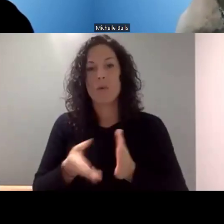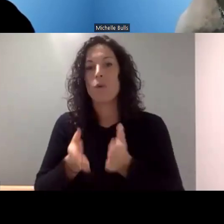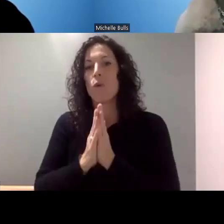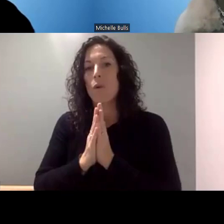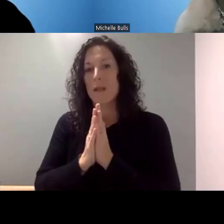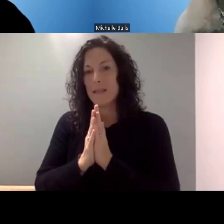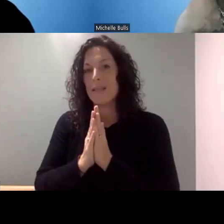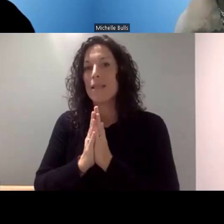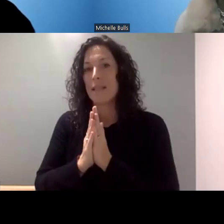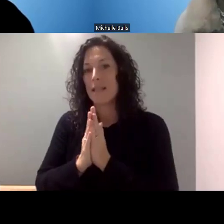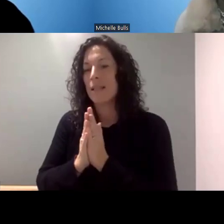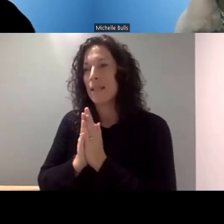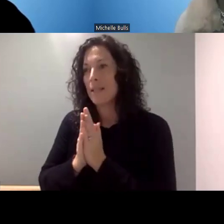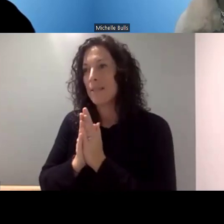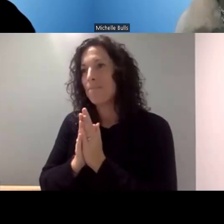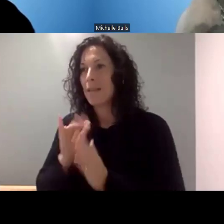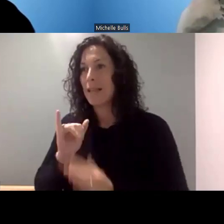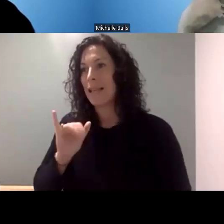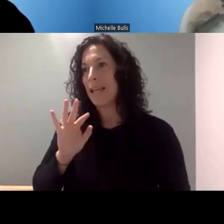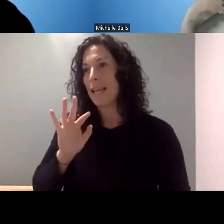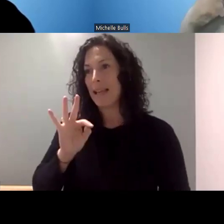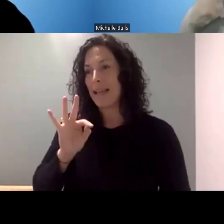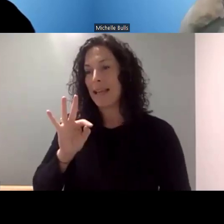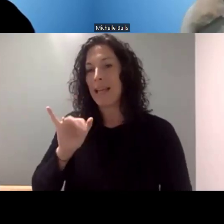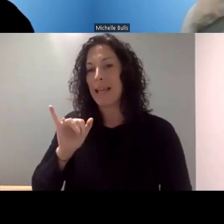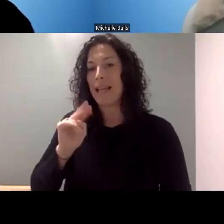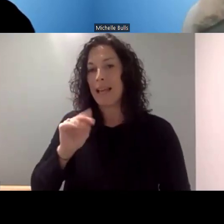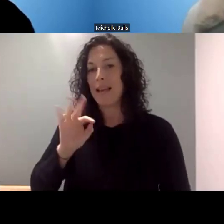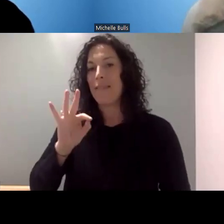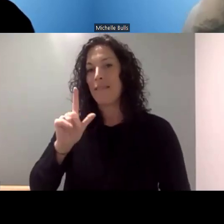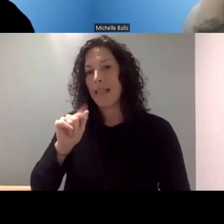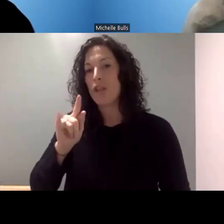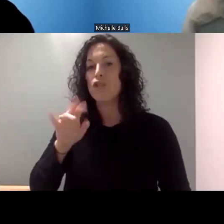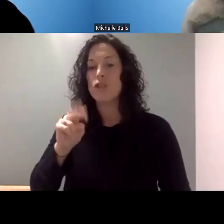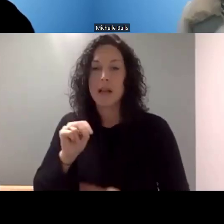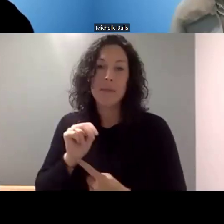and we ordinarily don't provide it, but other ICs may have more flexibility